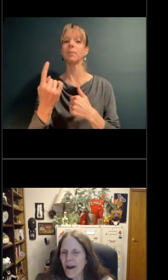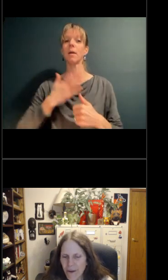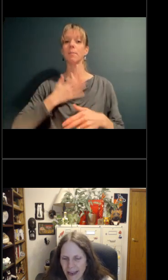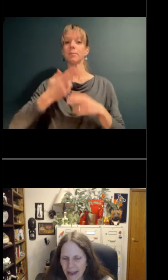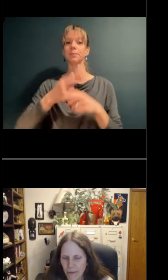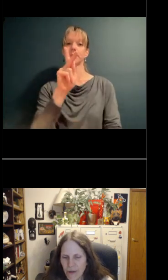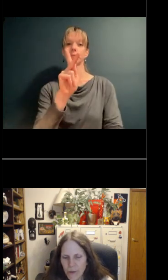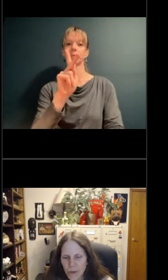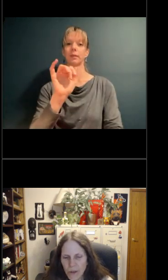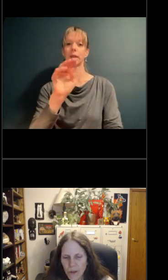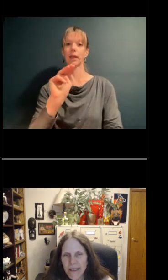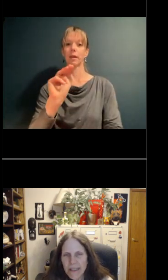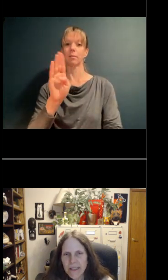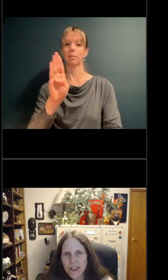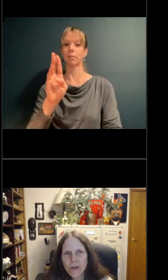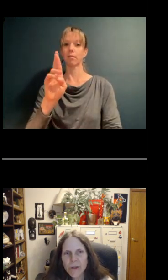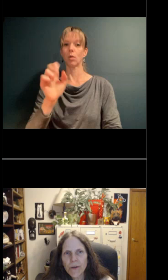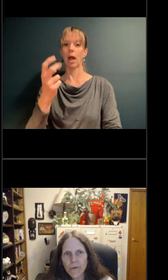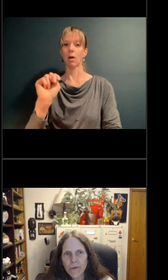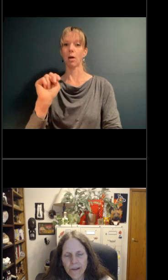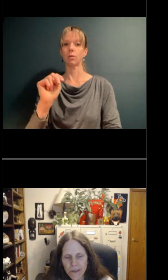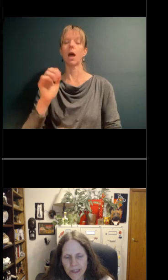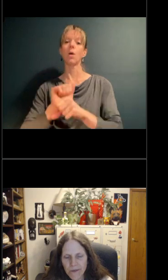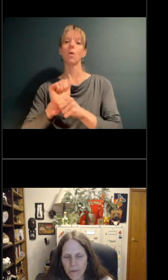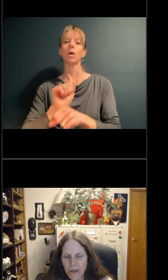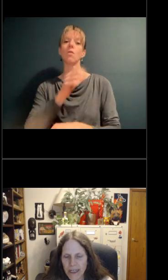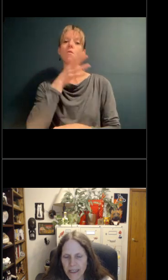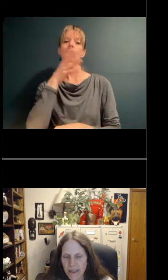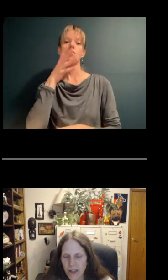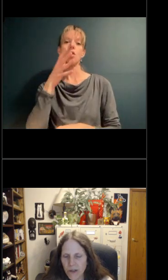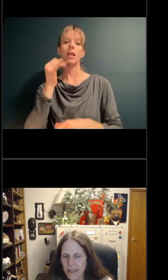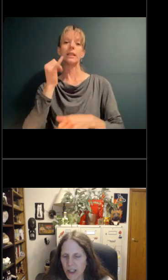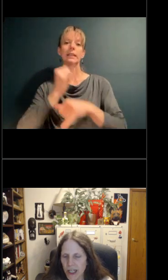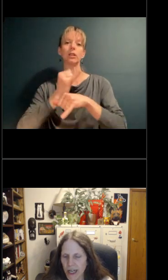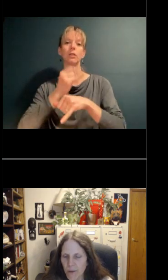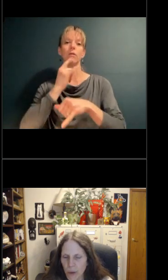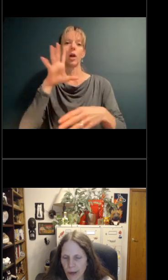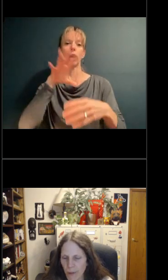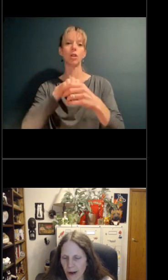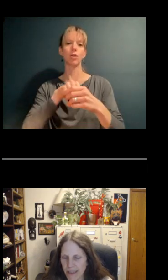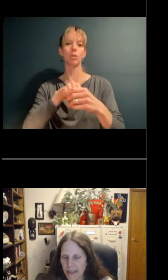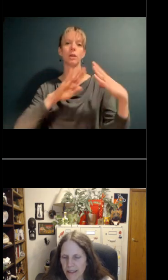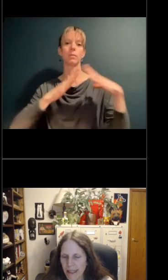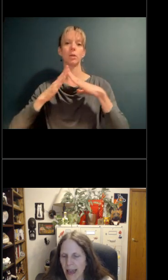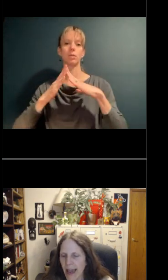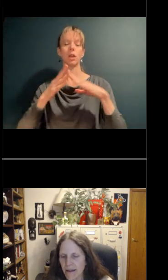Brown, with The Rural Institute for Inclusive Communities Transition and Employment Projects,